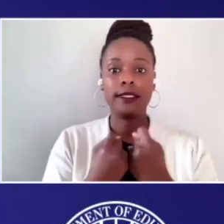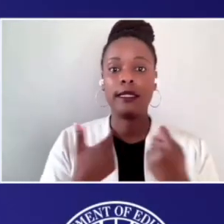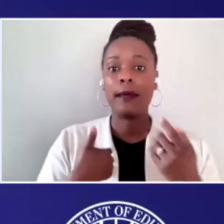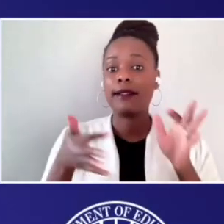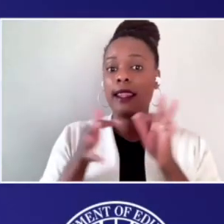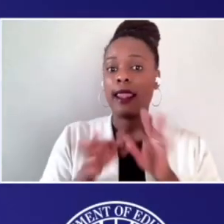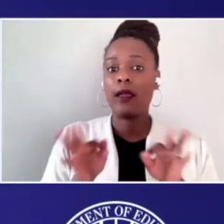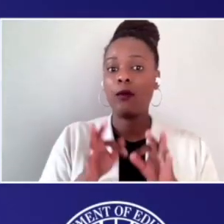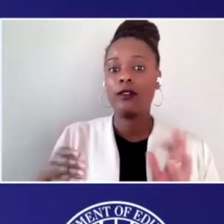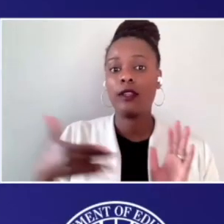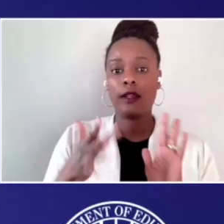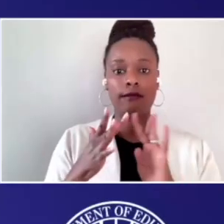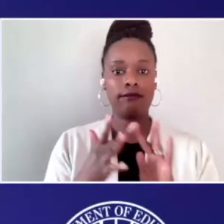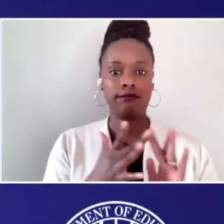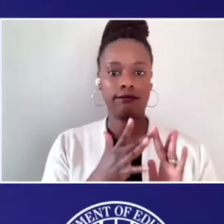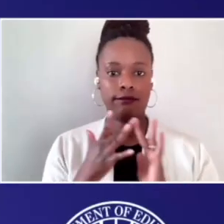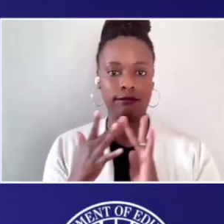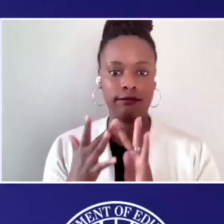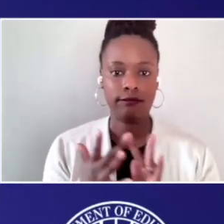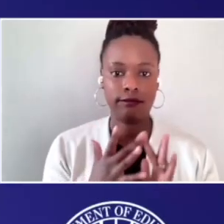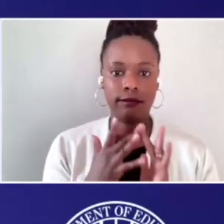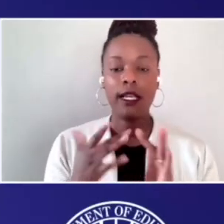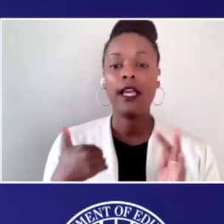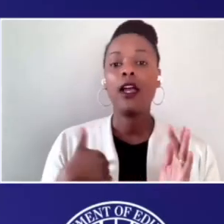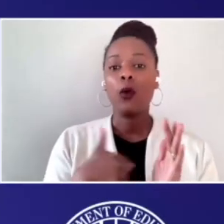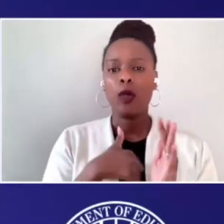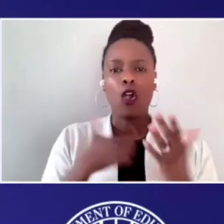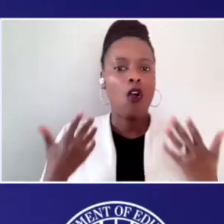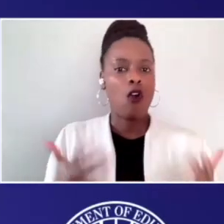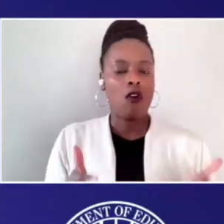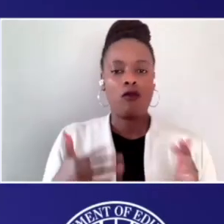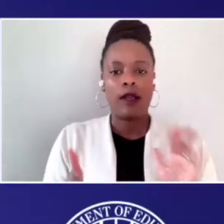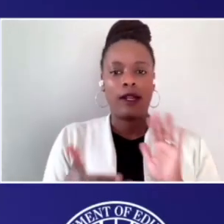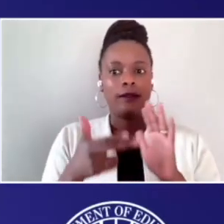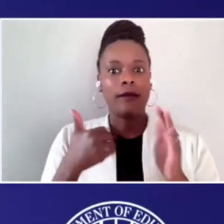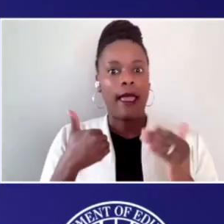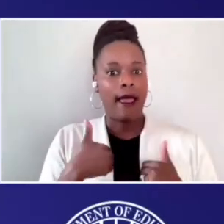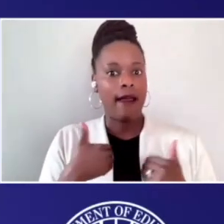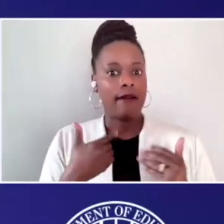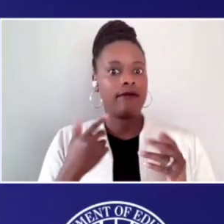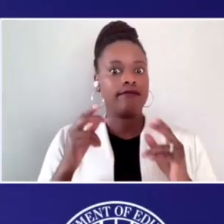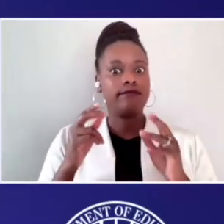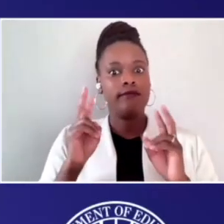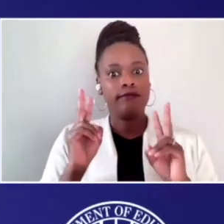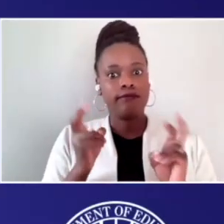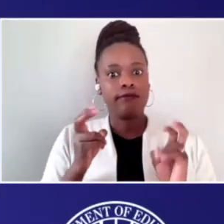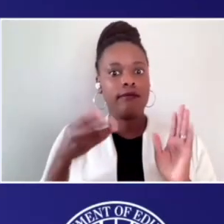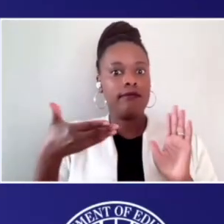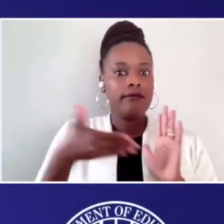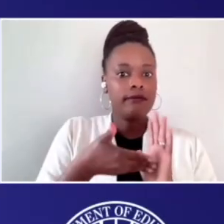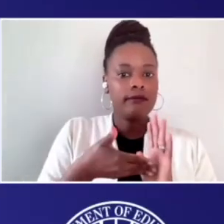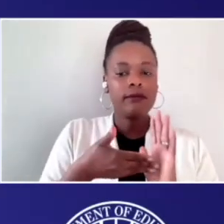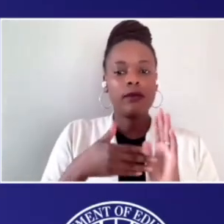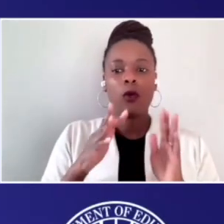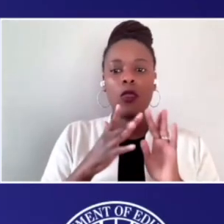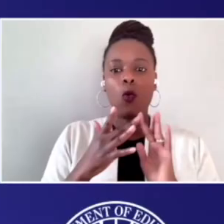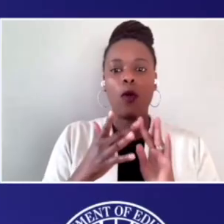We do know that we speak to this on the website already. And even though those programs are listed as health professions and there are loan